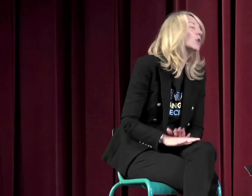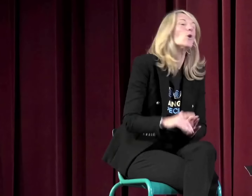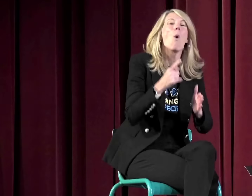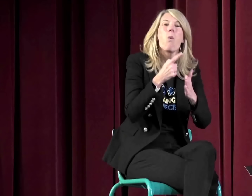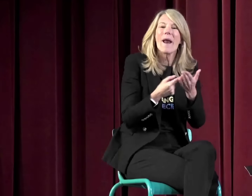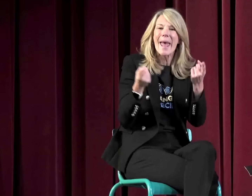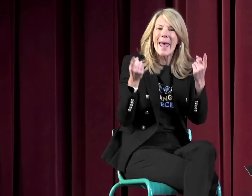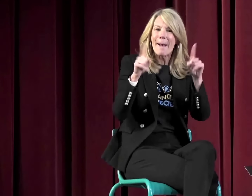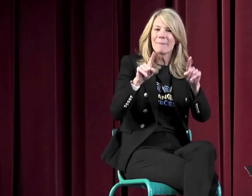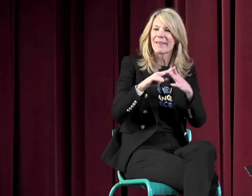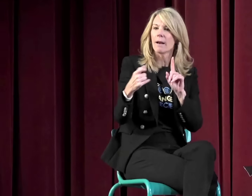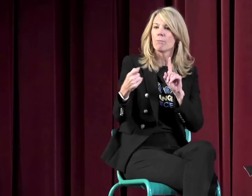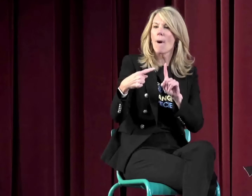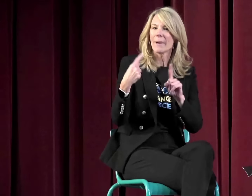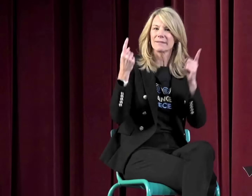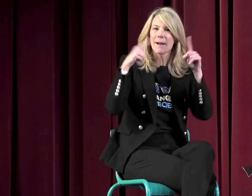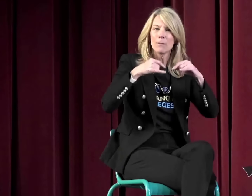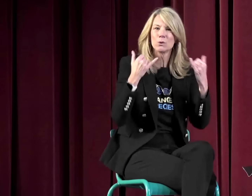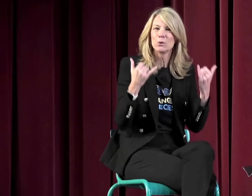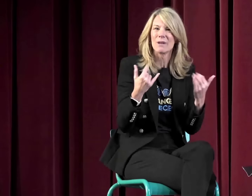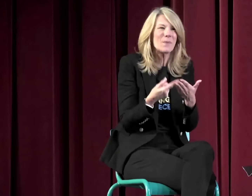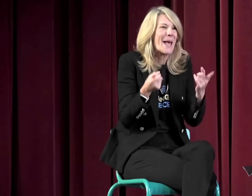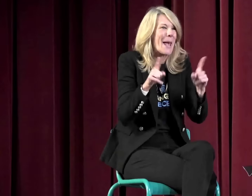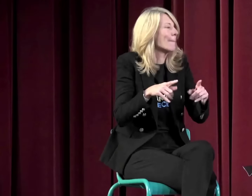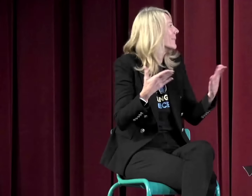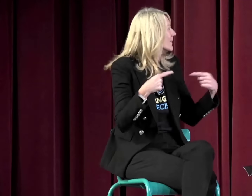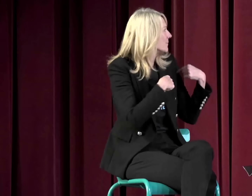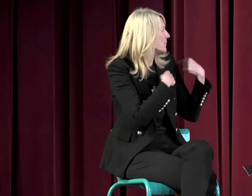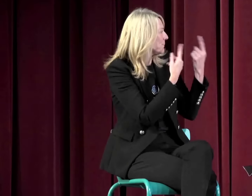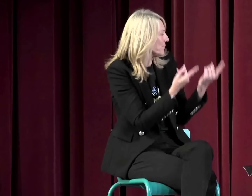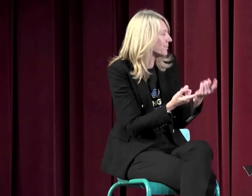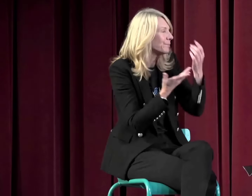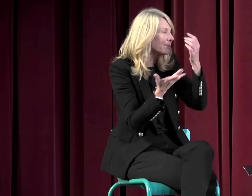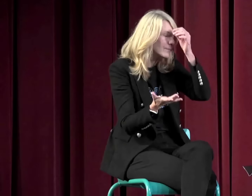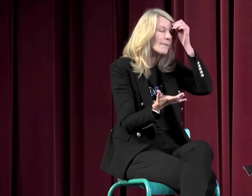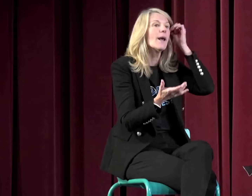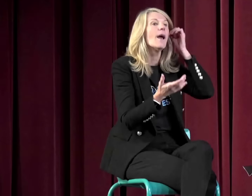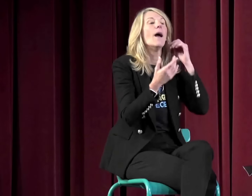So, what had happened that has led us to where we are today?